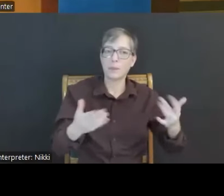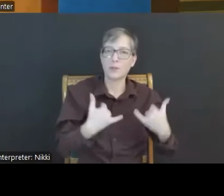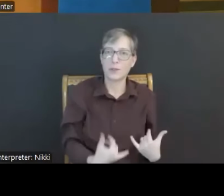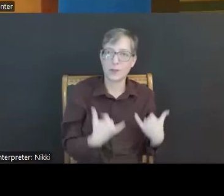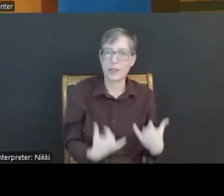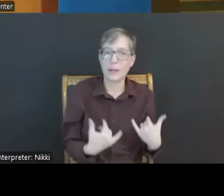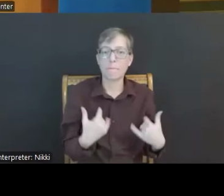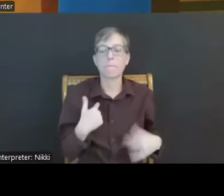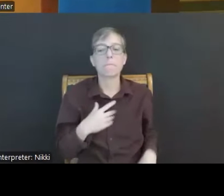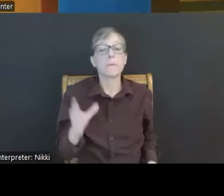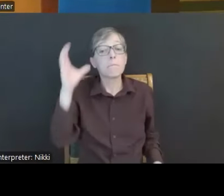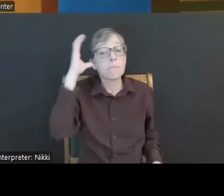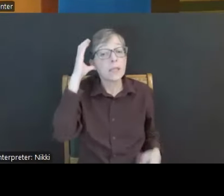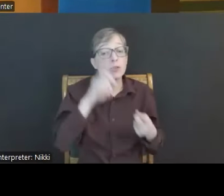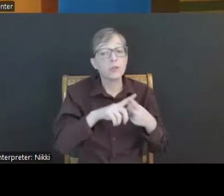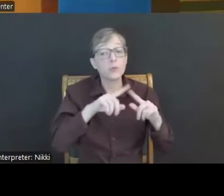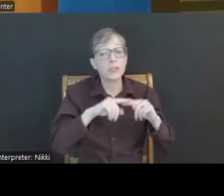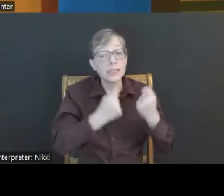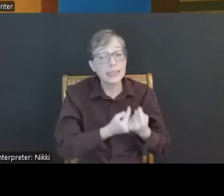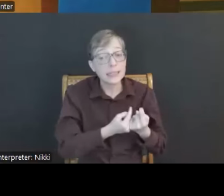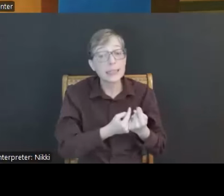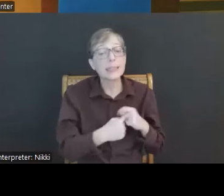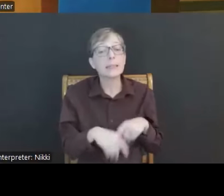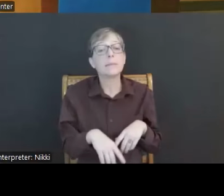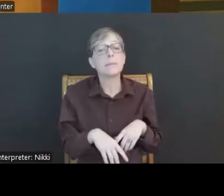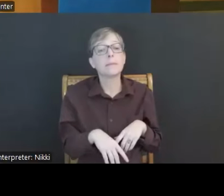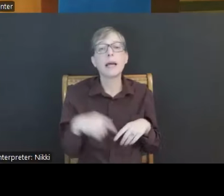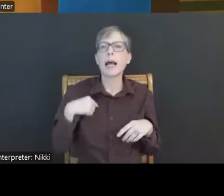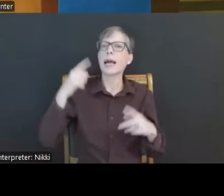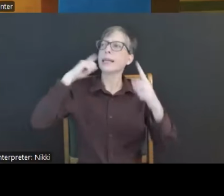to our team one of the words they constantly said was Community well I am the community I